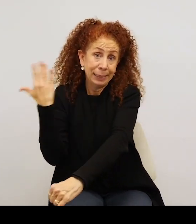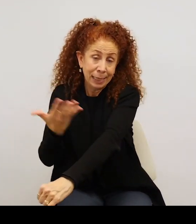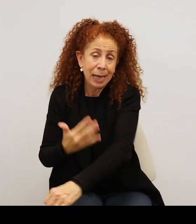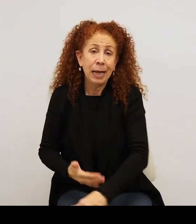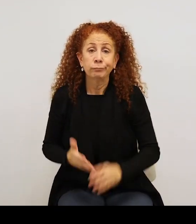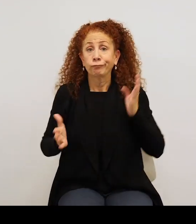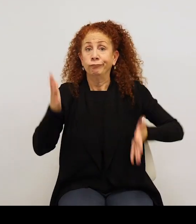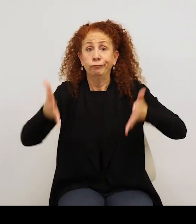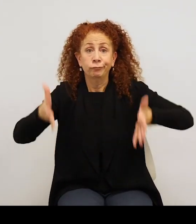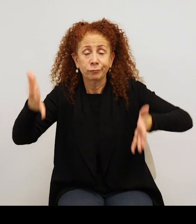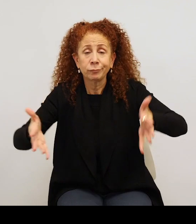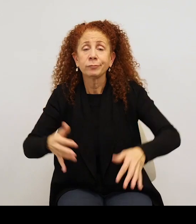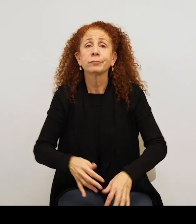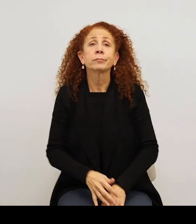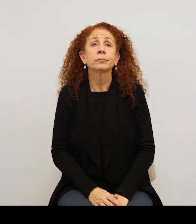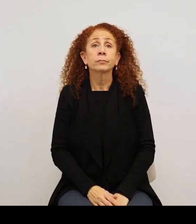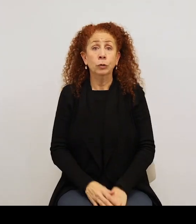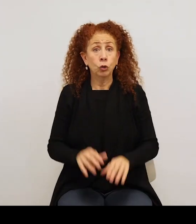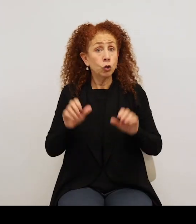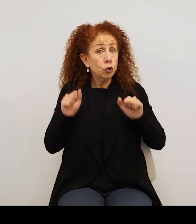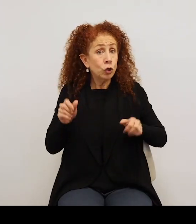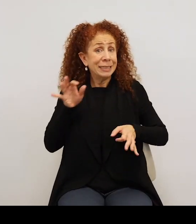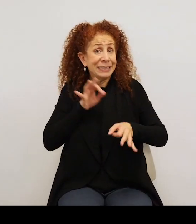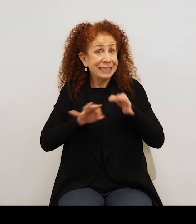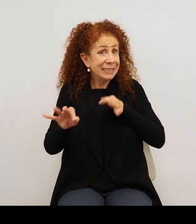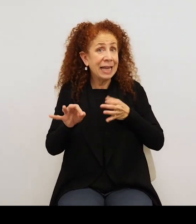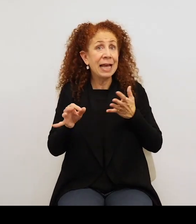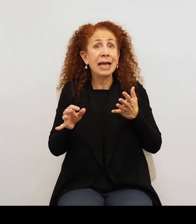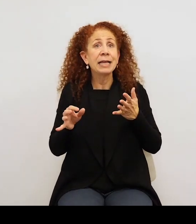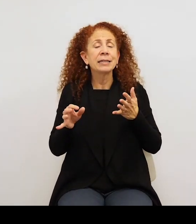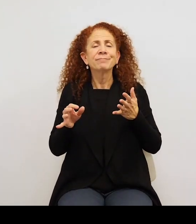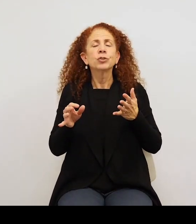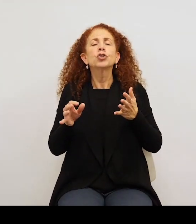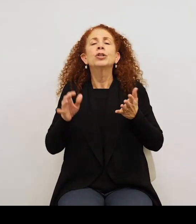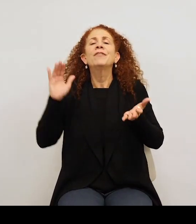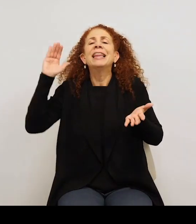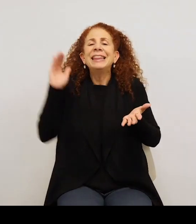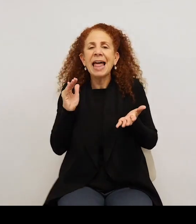And they could have just done a much less invasive and much